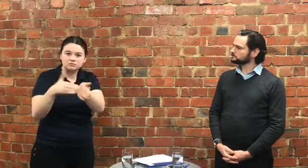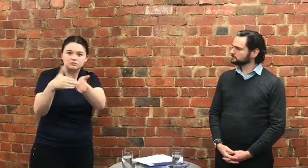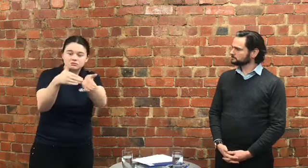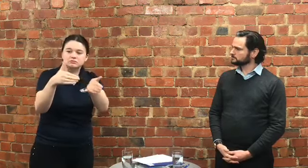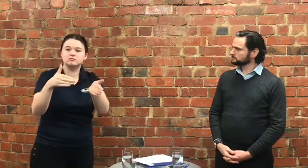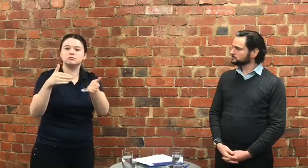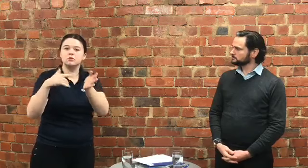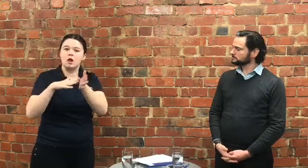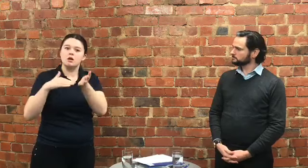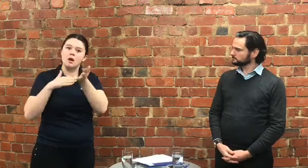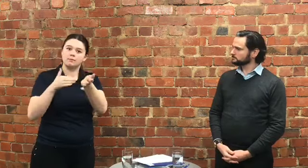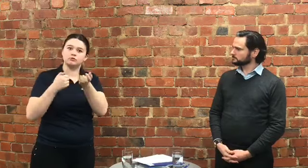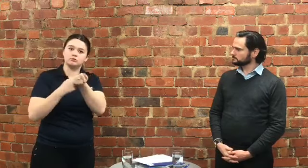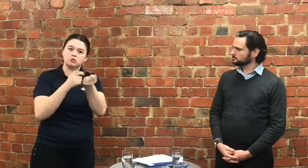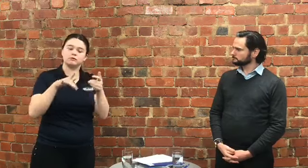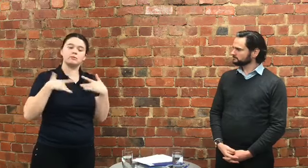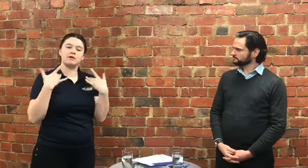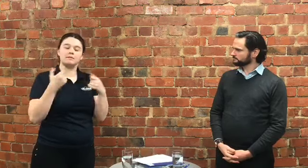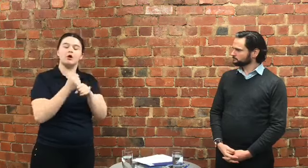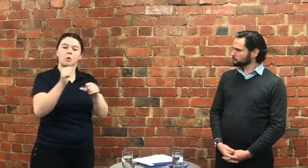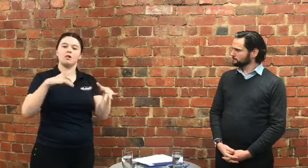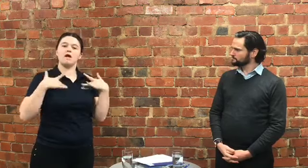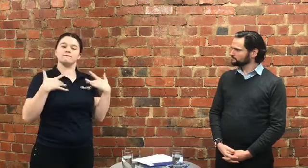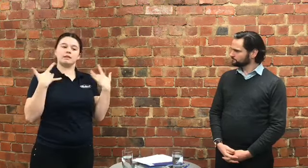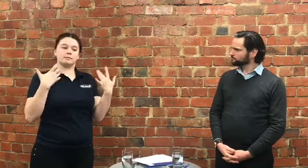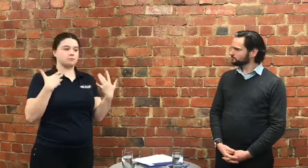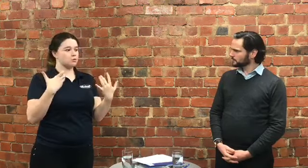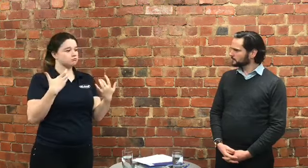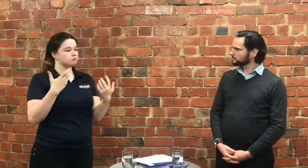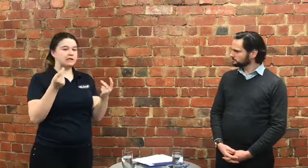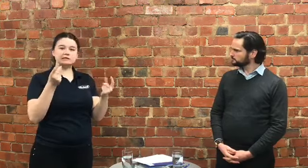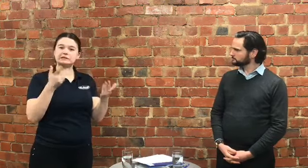there might be additional devices you might need to be able to get through your life